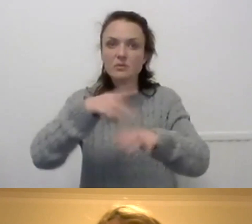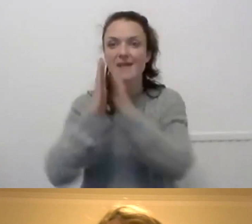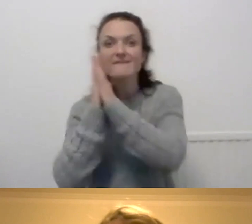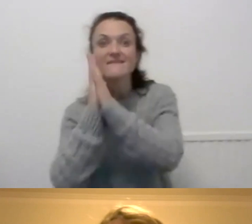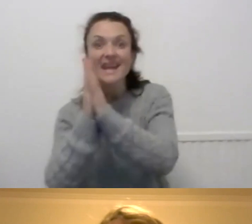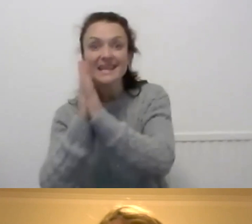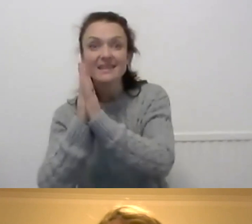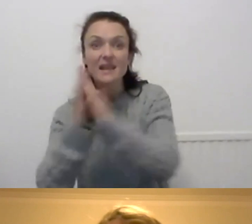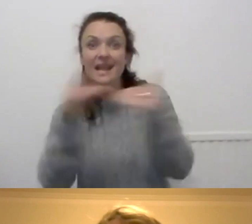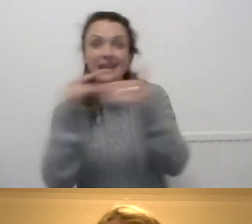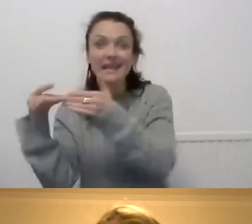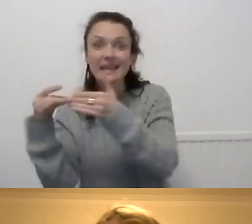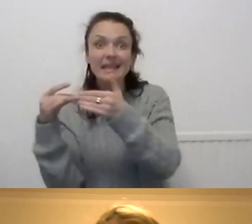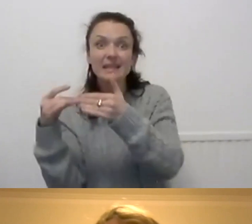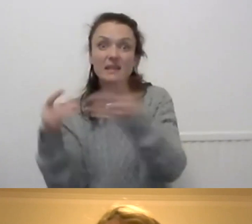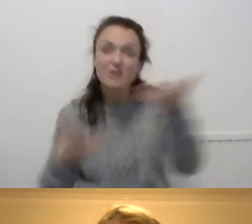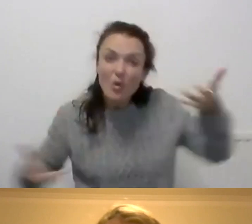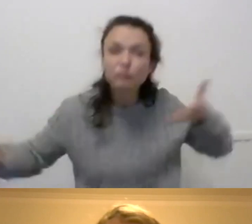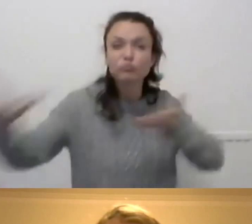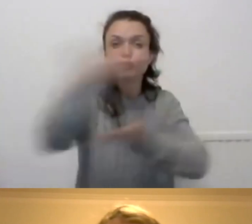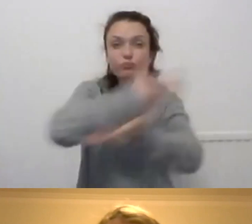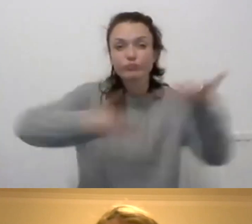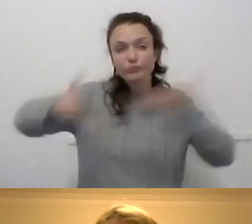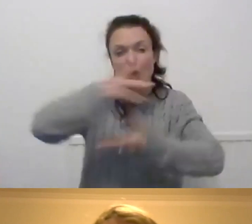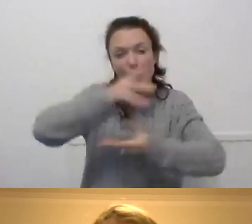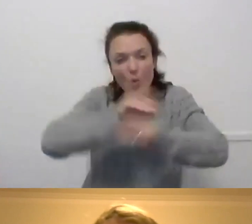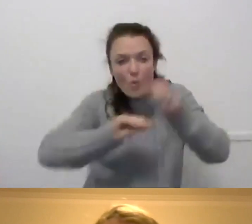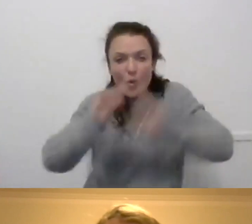of once we've worked out how we do it, we need to get it out there. So you so people know where to